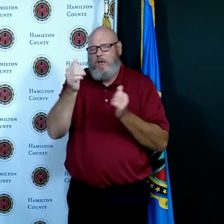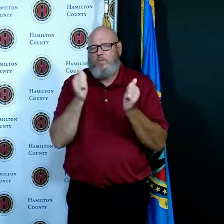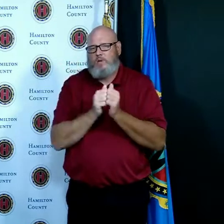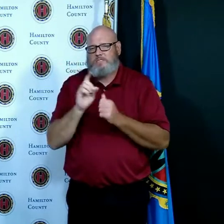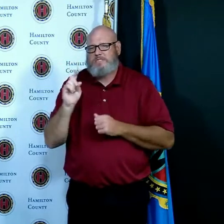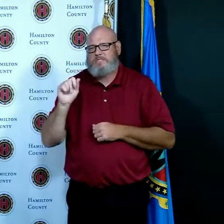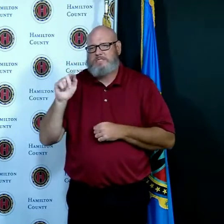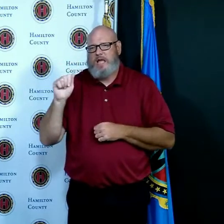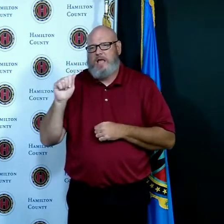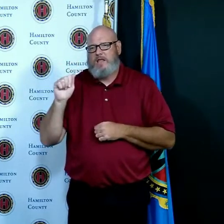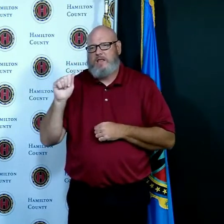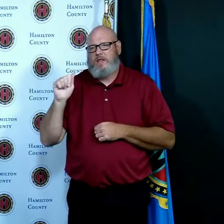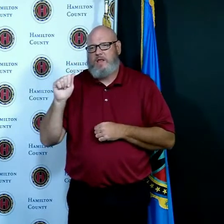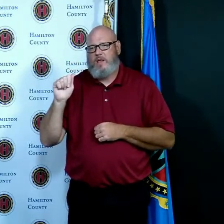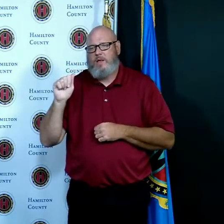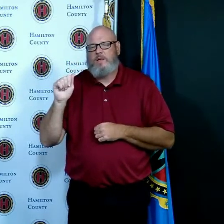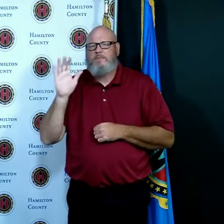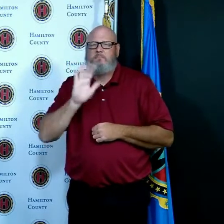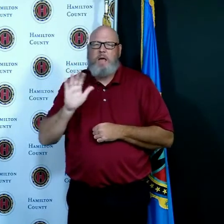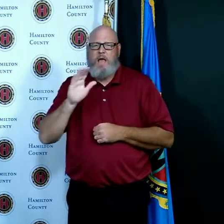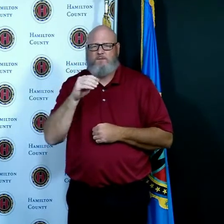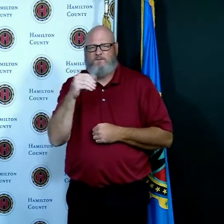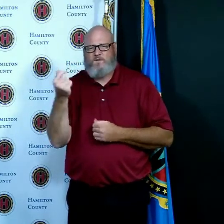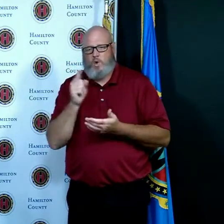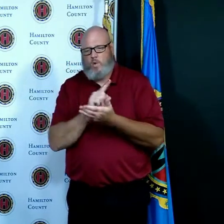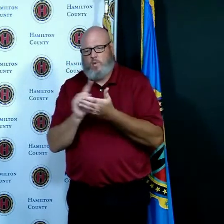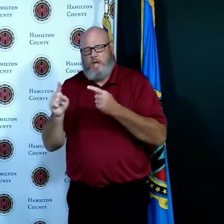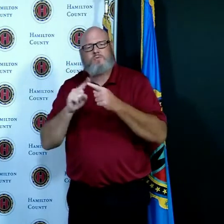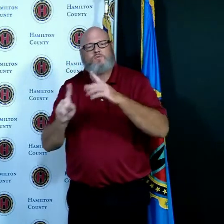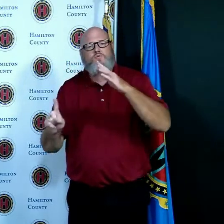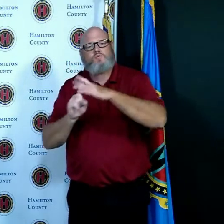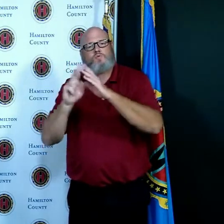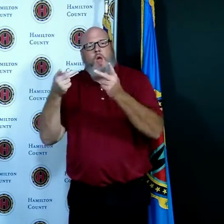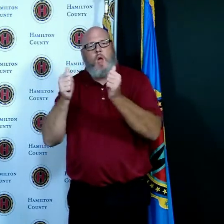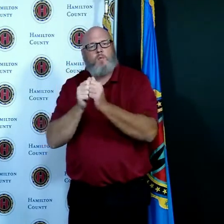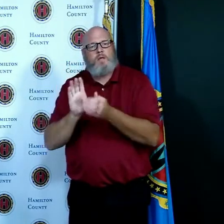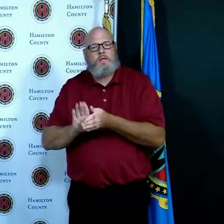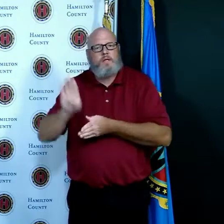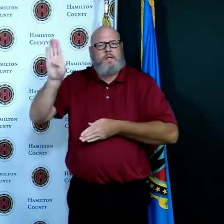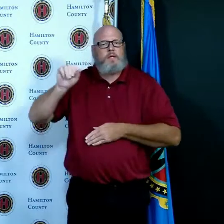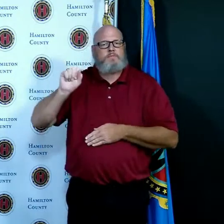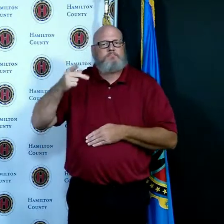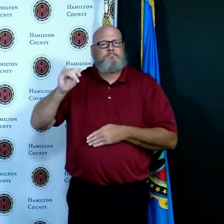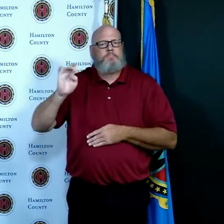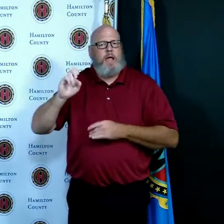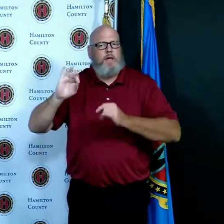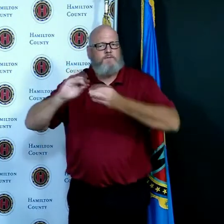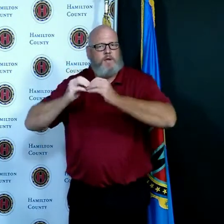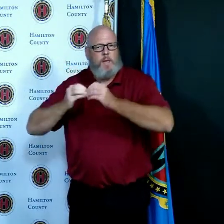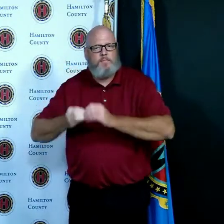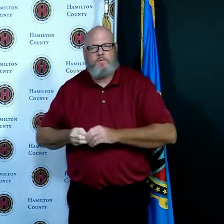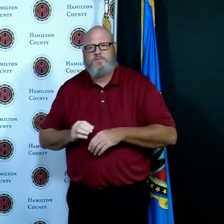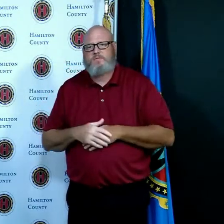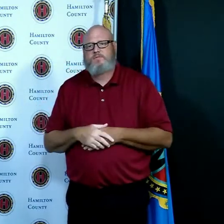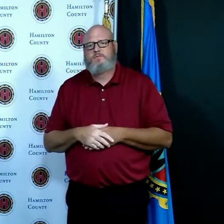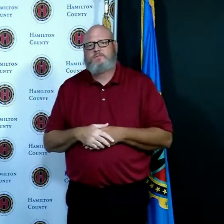but at this point we are not seeing any significant increases of admissions into our hospitals or our intensive care units